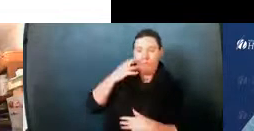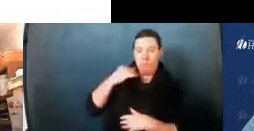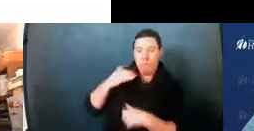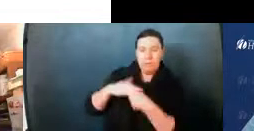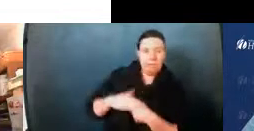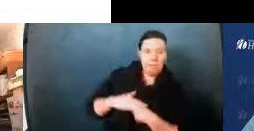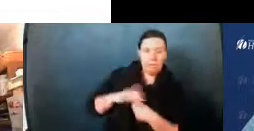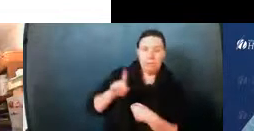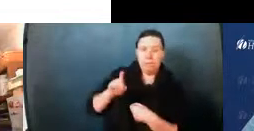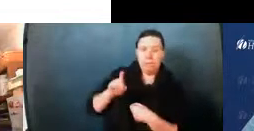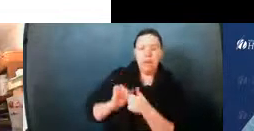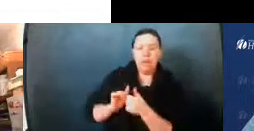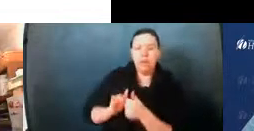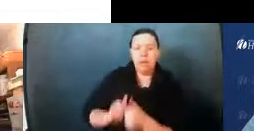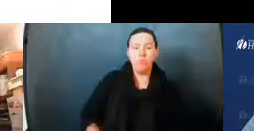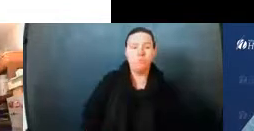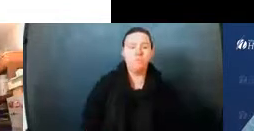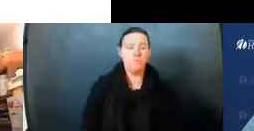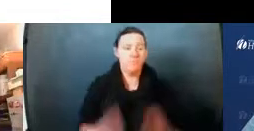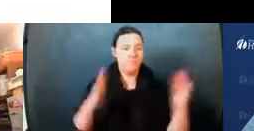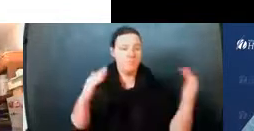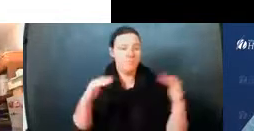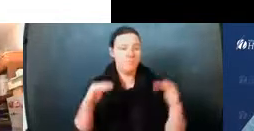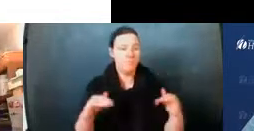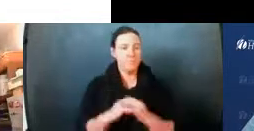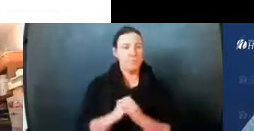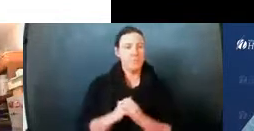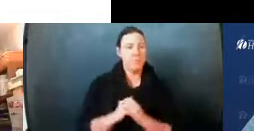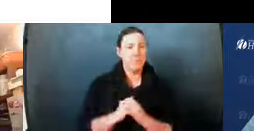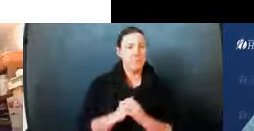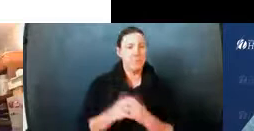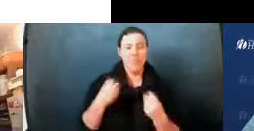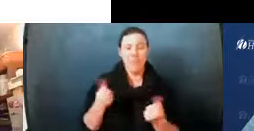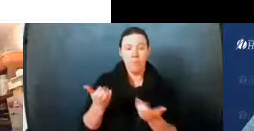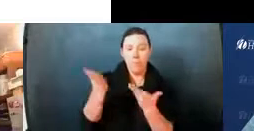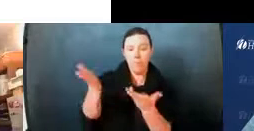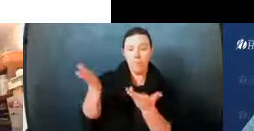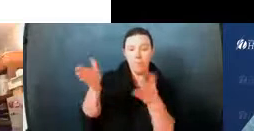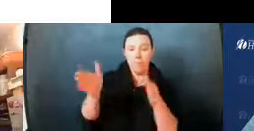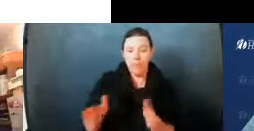so that they are providing fair healthcare? And then finally, is there anything else